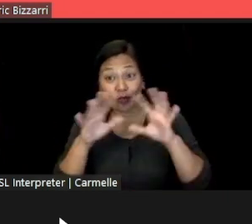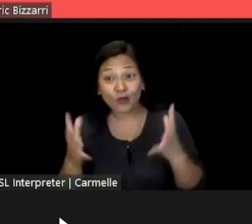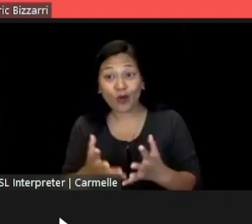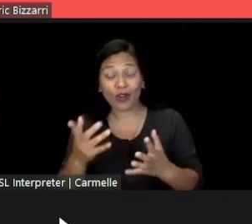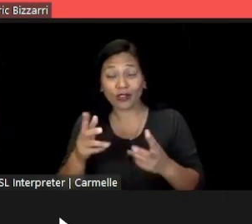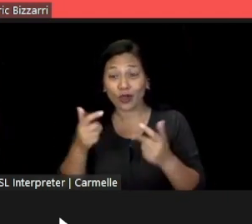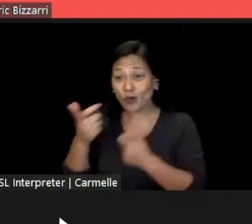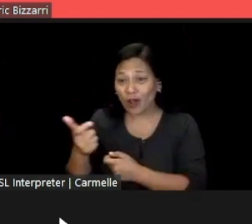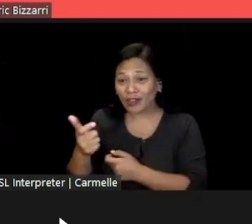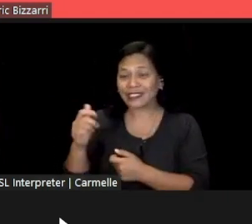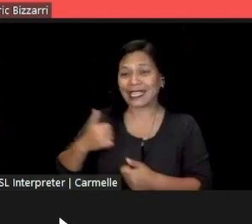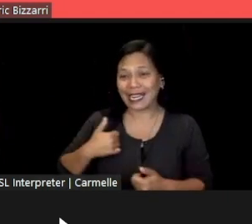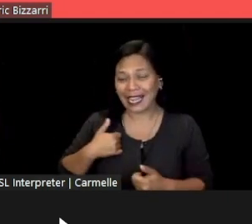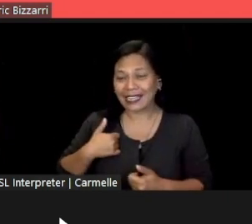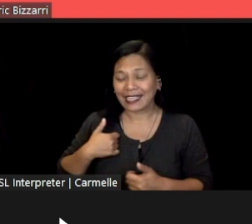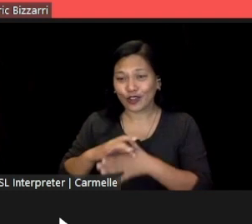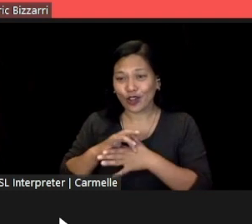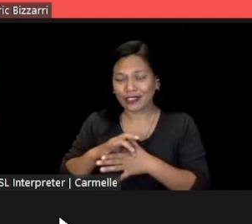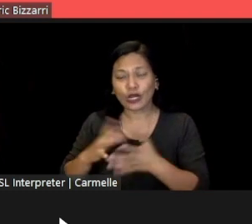So if we're going to compete, we need to make sure it's the very best.